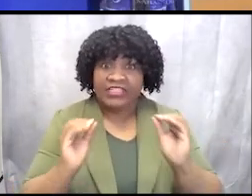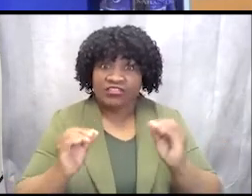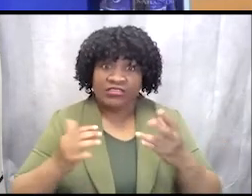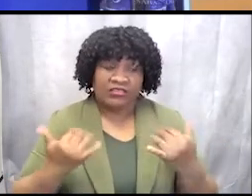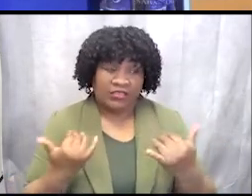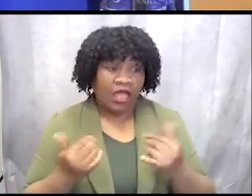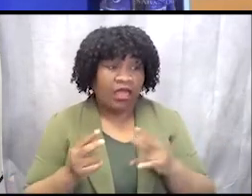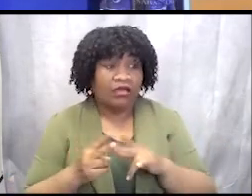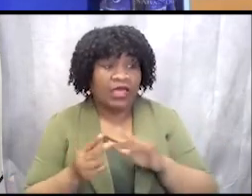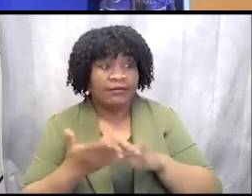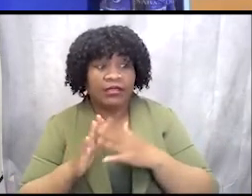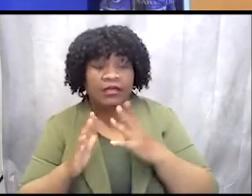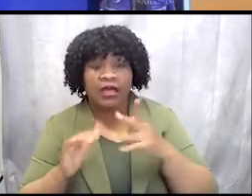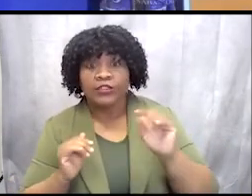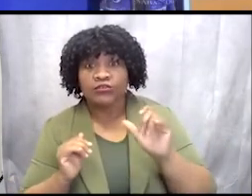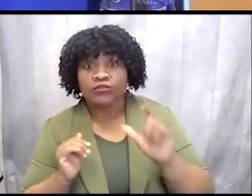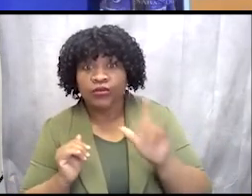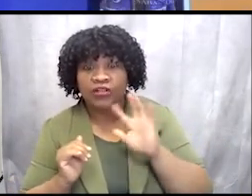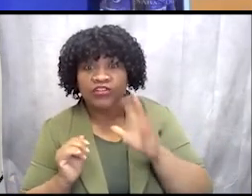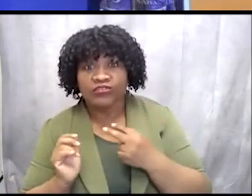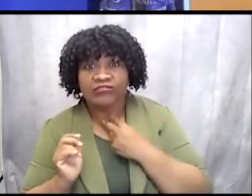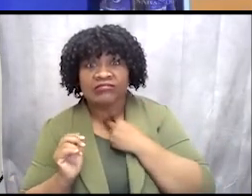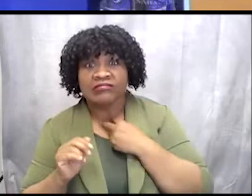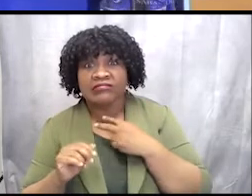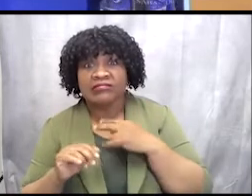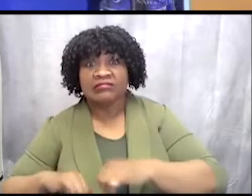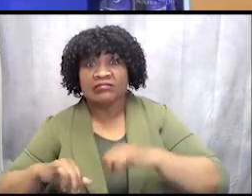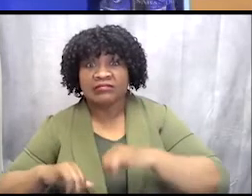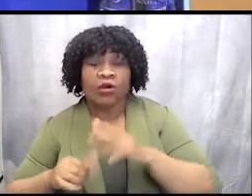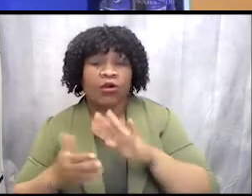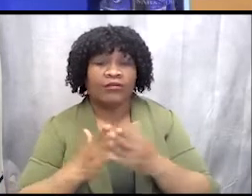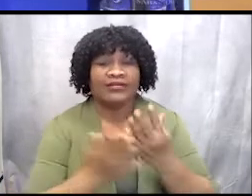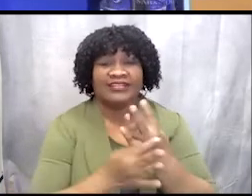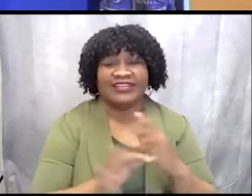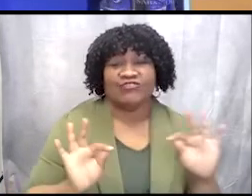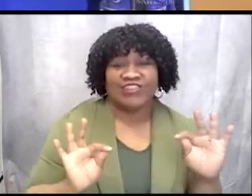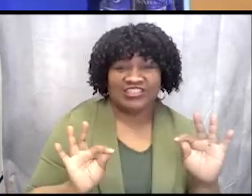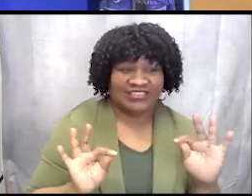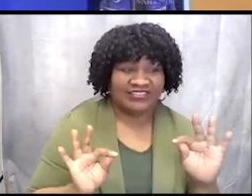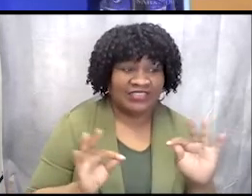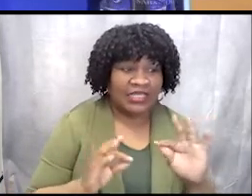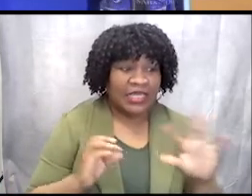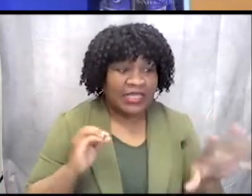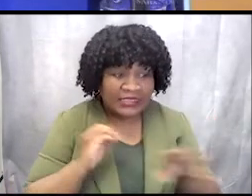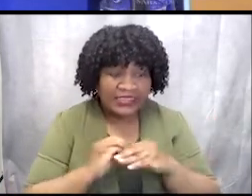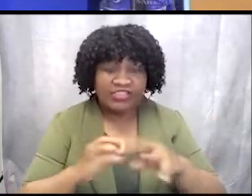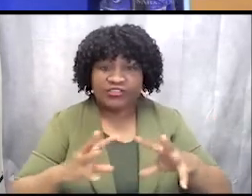either as a tool for enslavement or liberation. In addition to embracing the core values